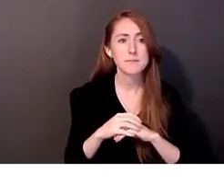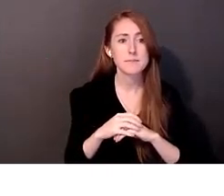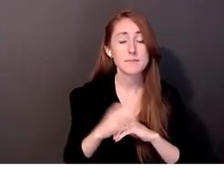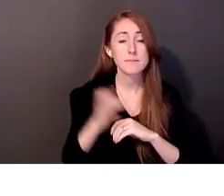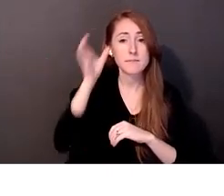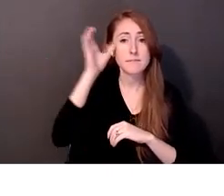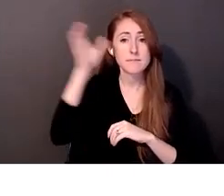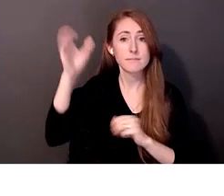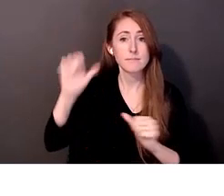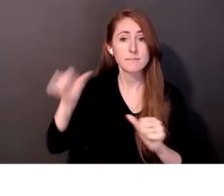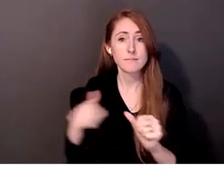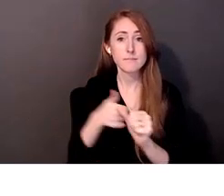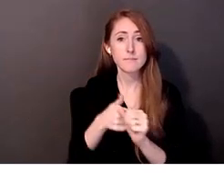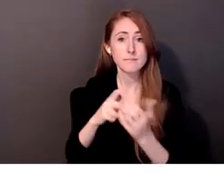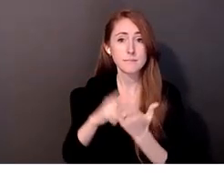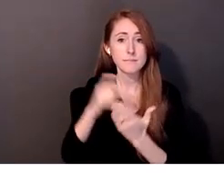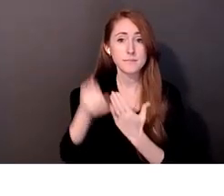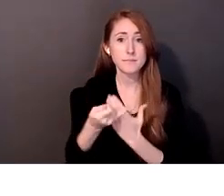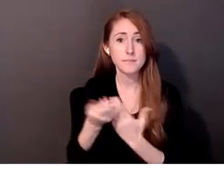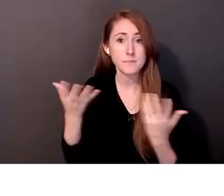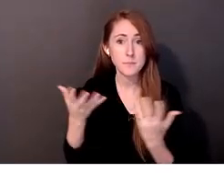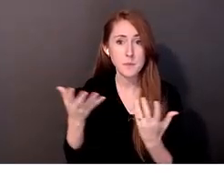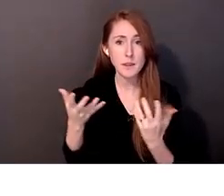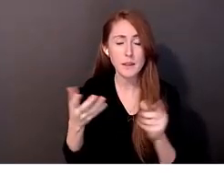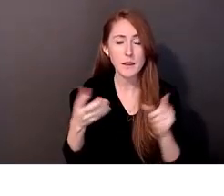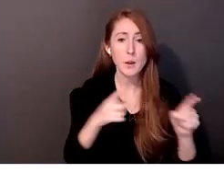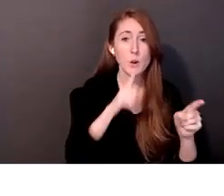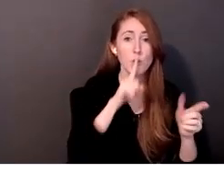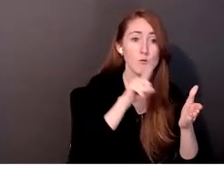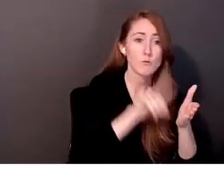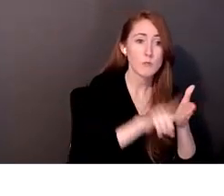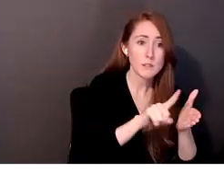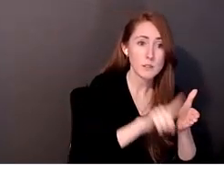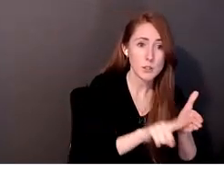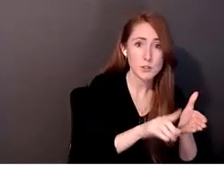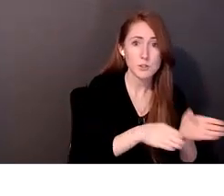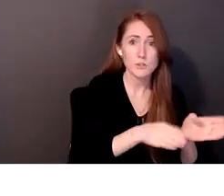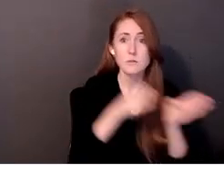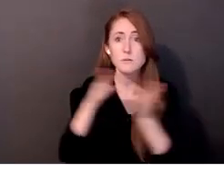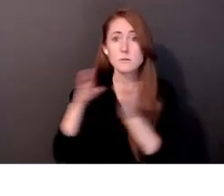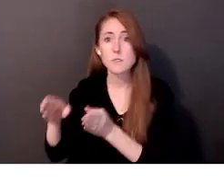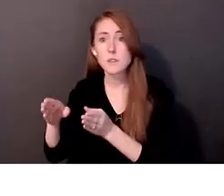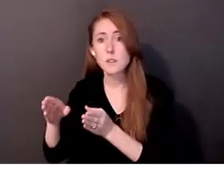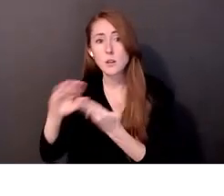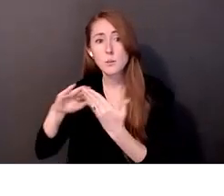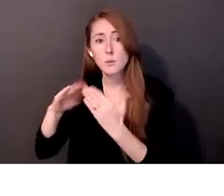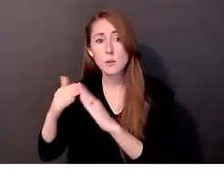the gap between research and community-based brain injury